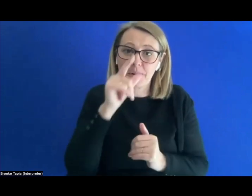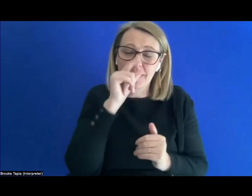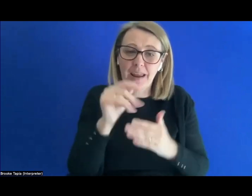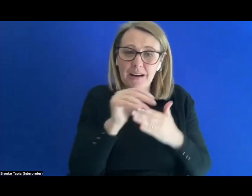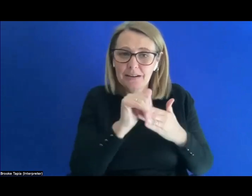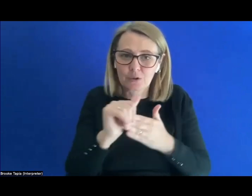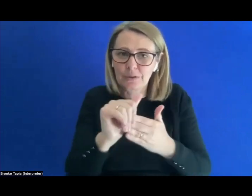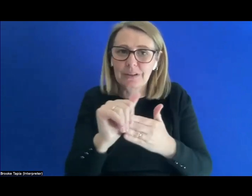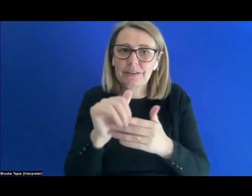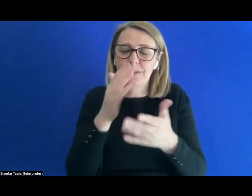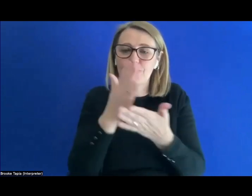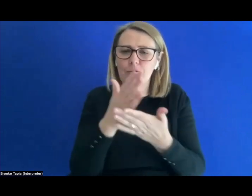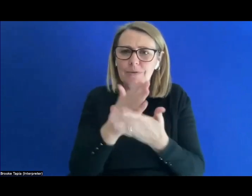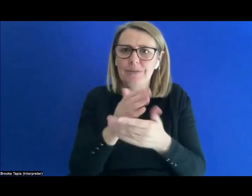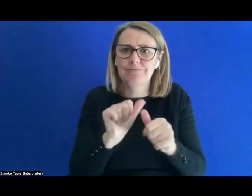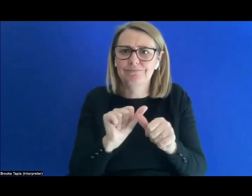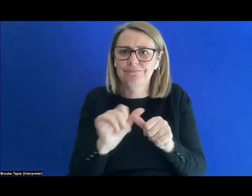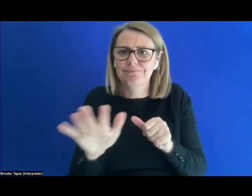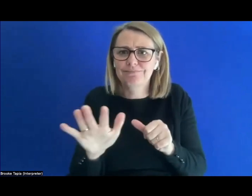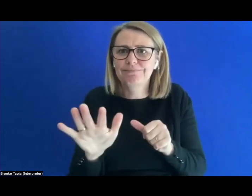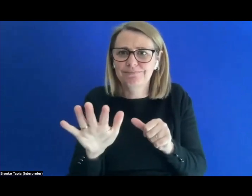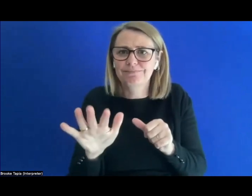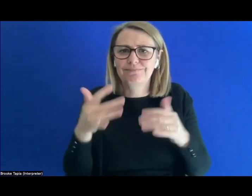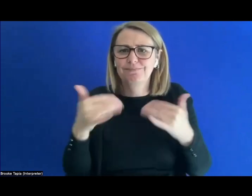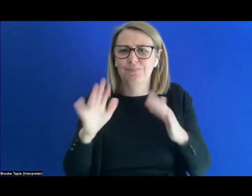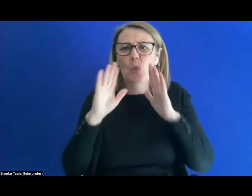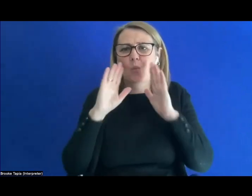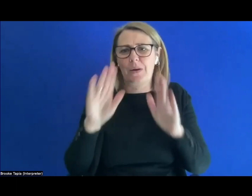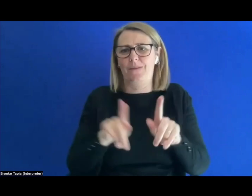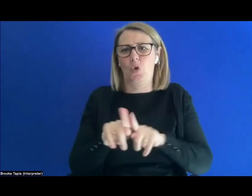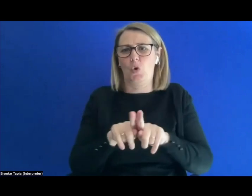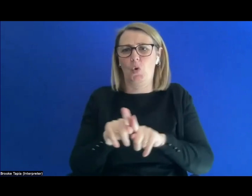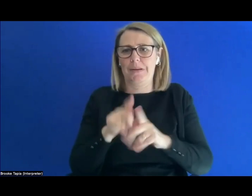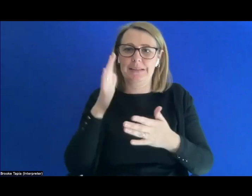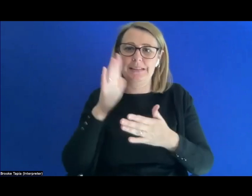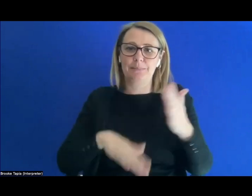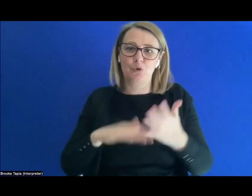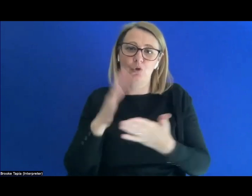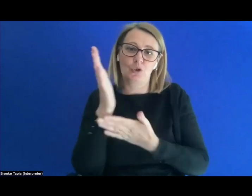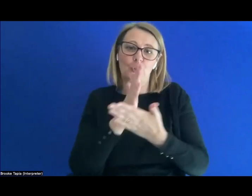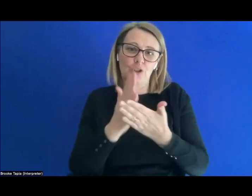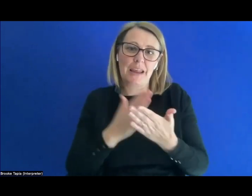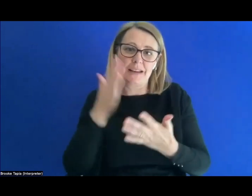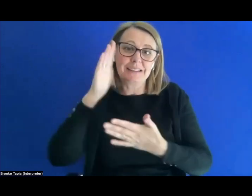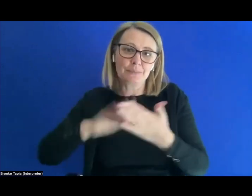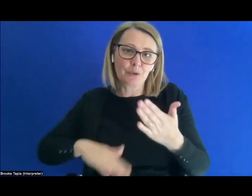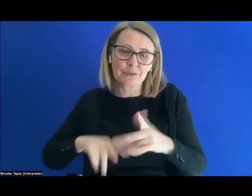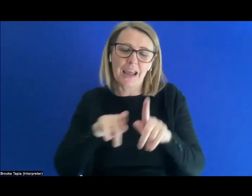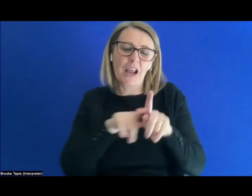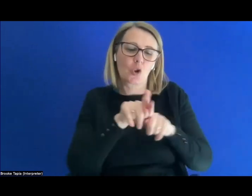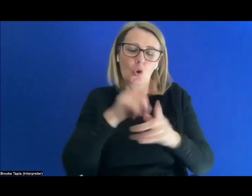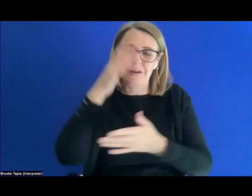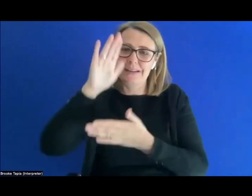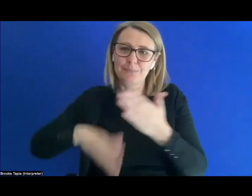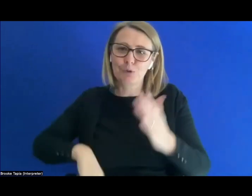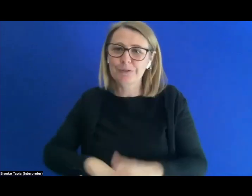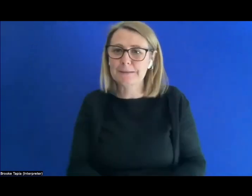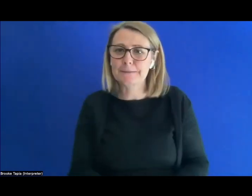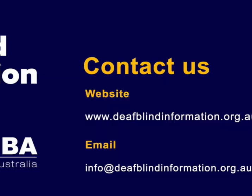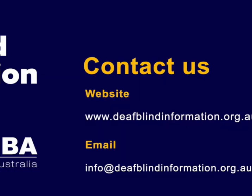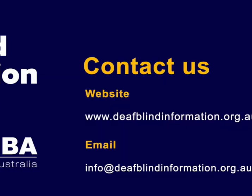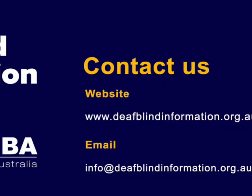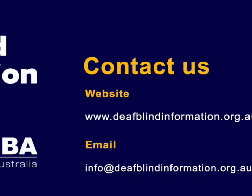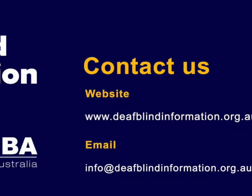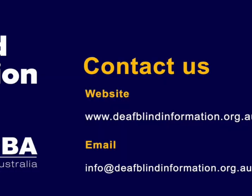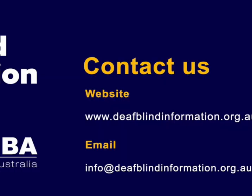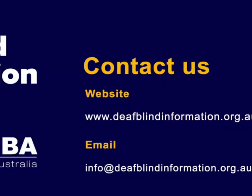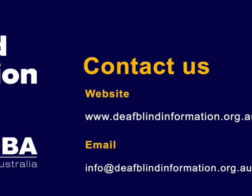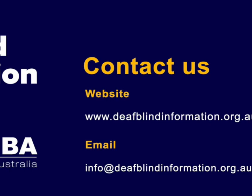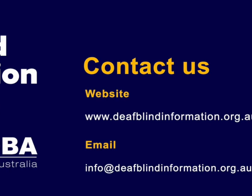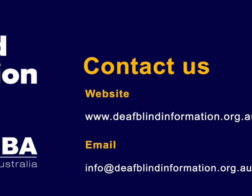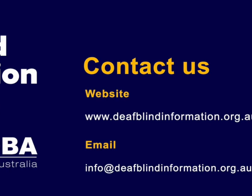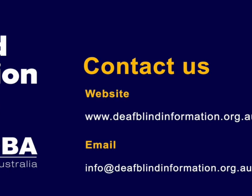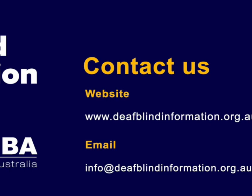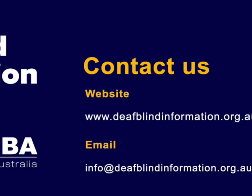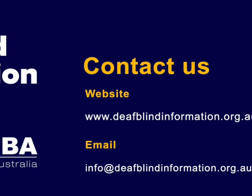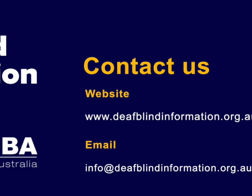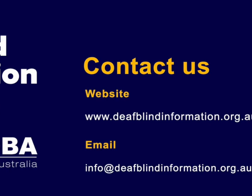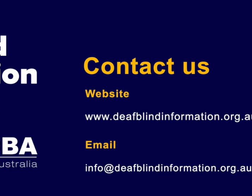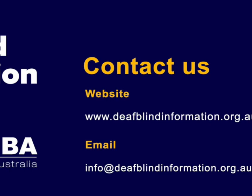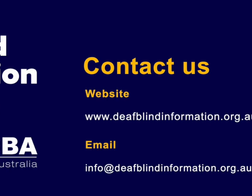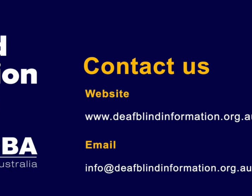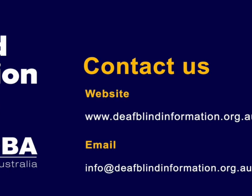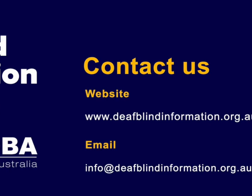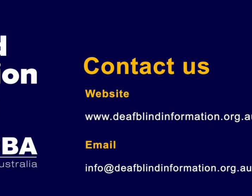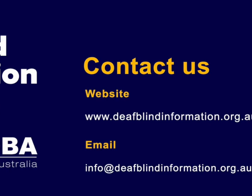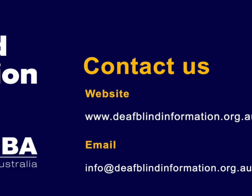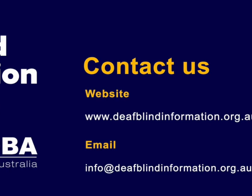really rich and wonderful learning experience, shared experiences and learning experiences.